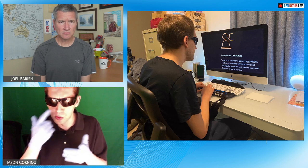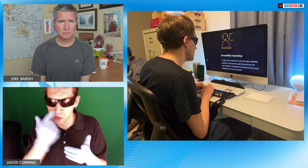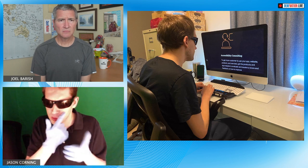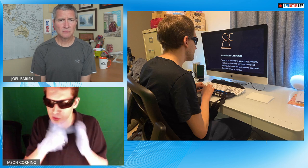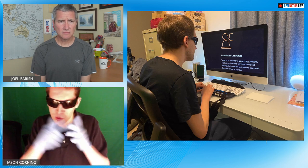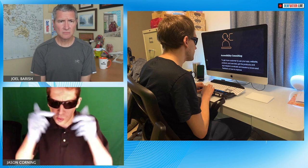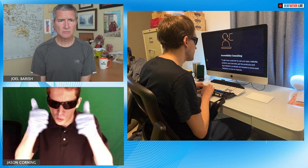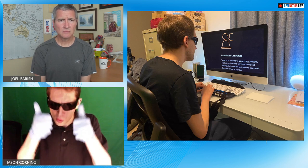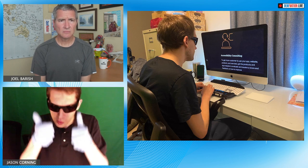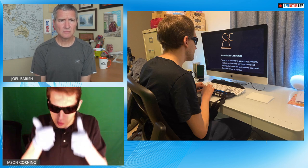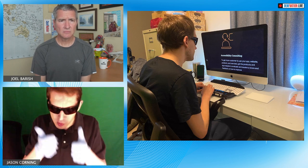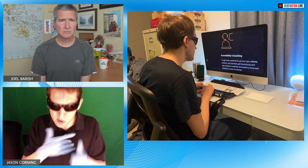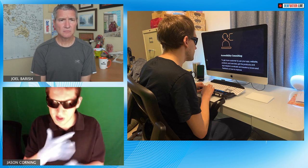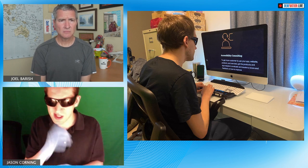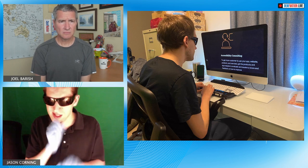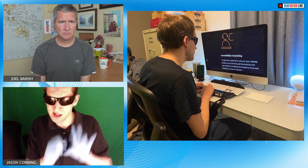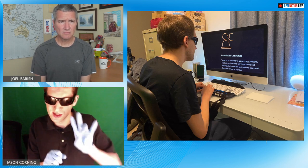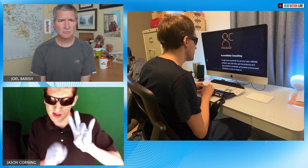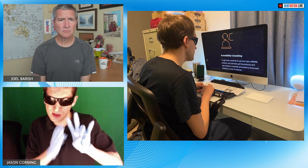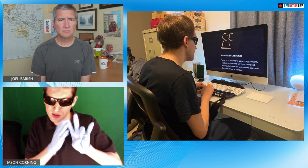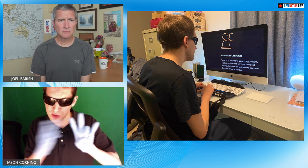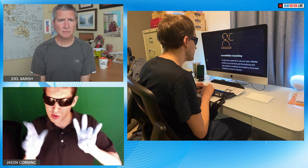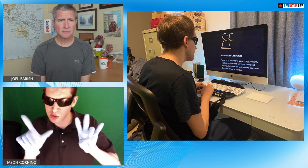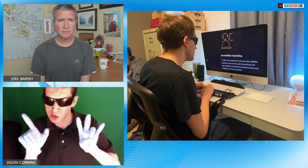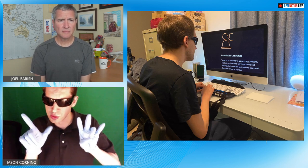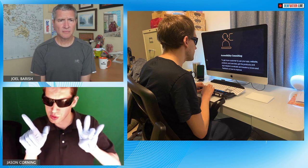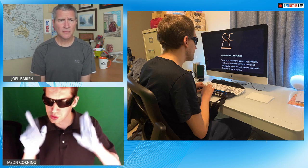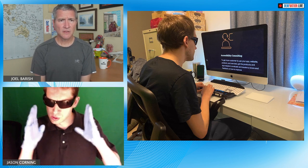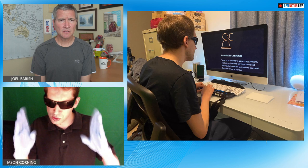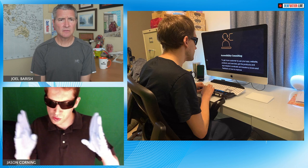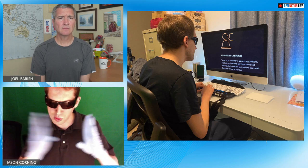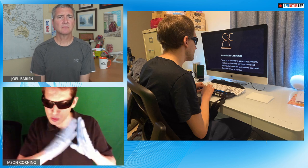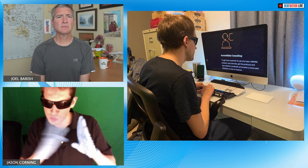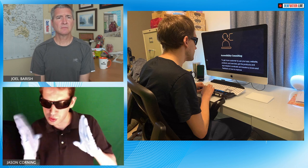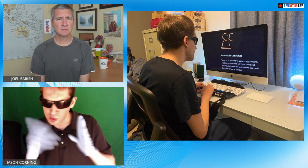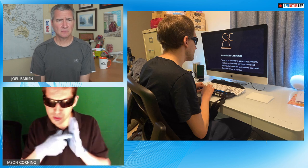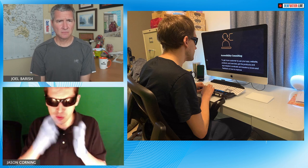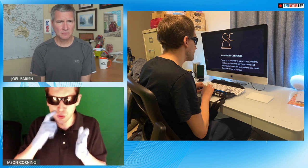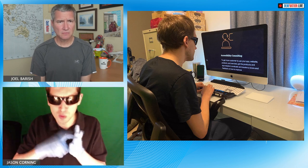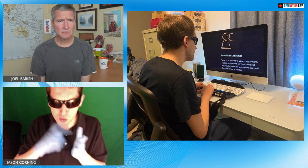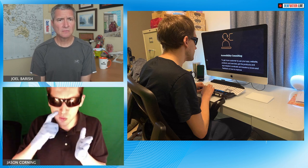their eye sight starts to decrease, between ages 7 and 21 when they will start noticing diminishing sight